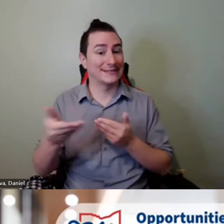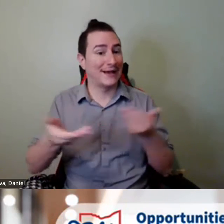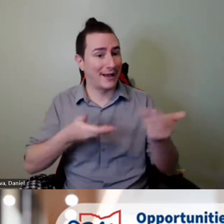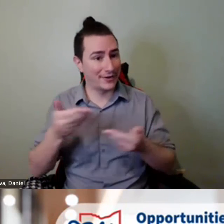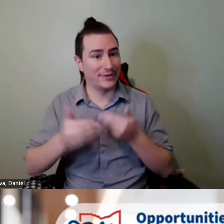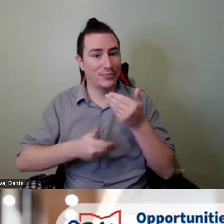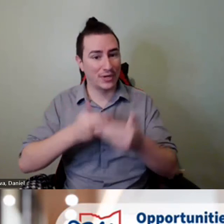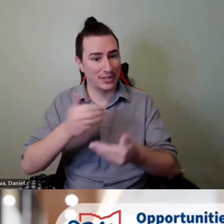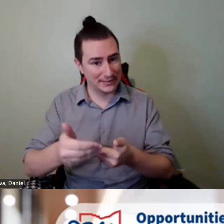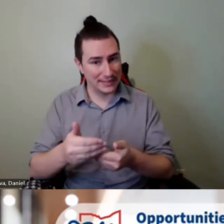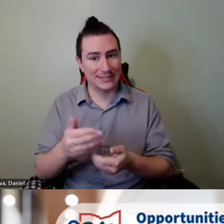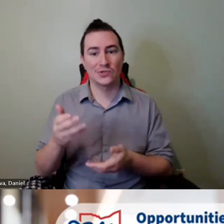Julia: Great. Thank you.